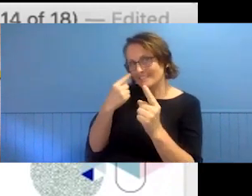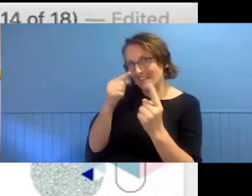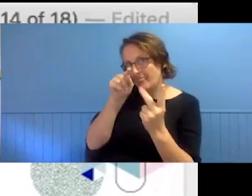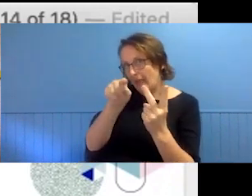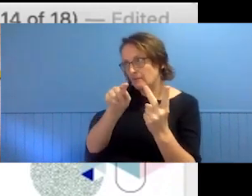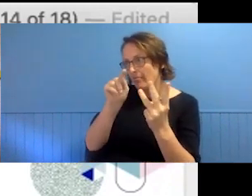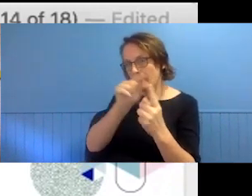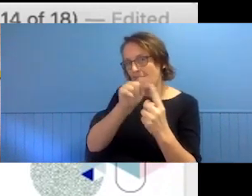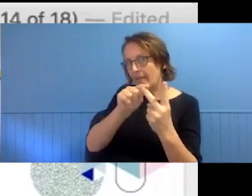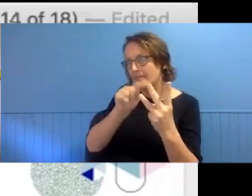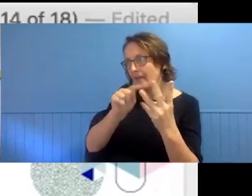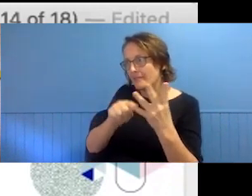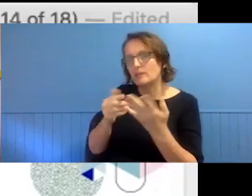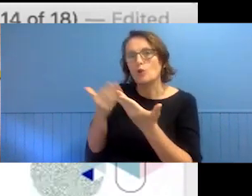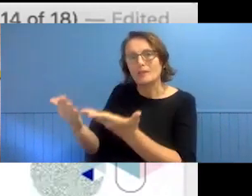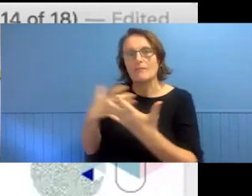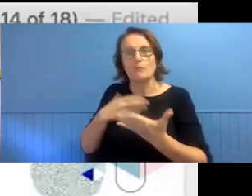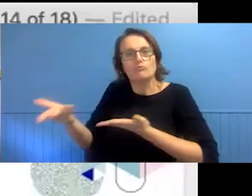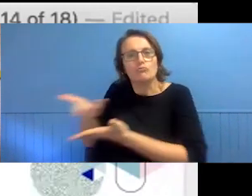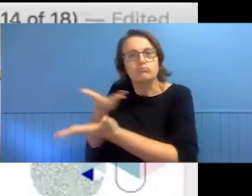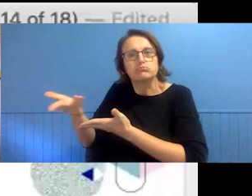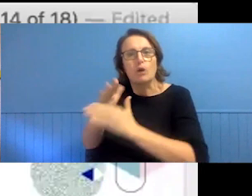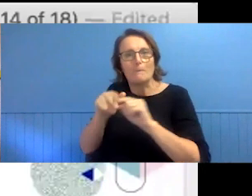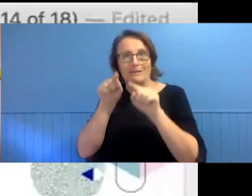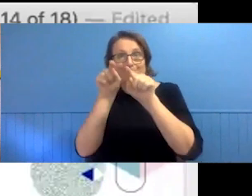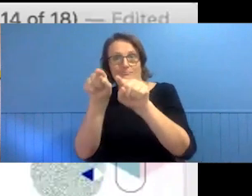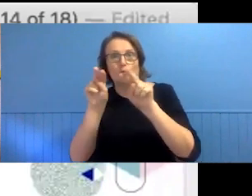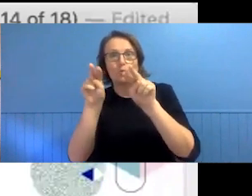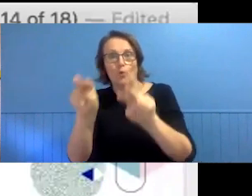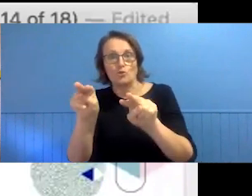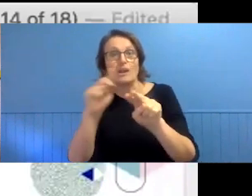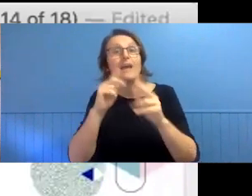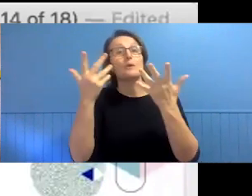interacting in that moment. And engaging in an activity that extends